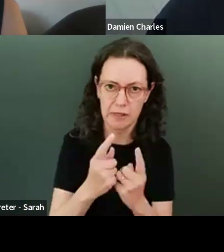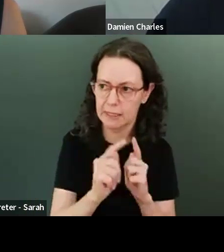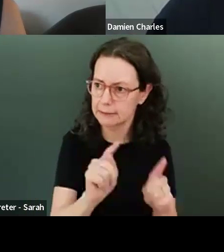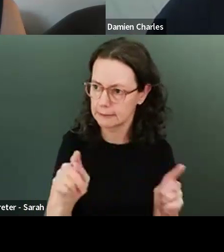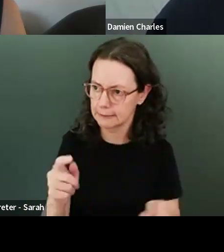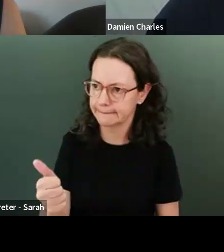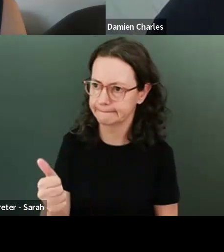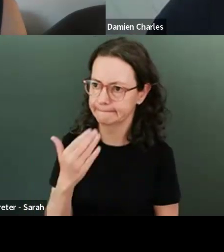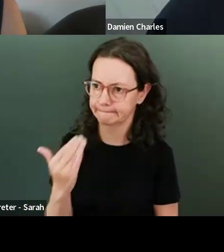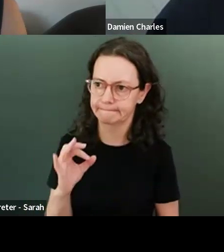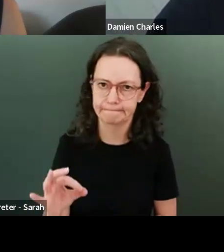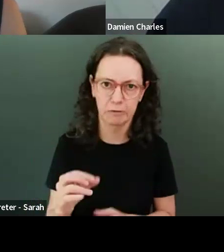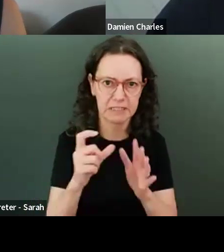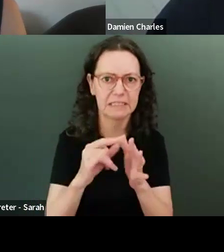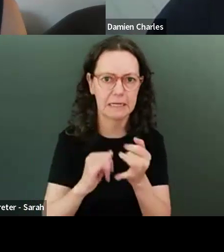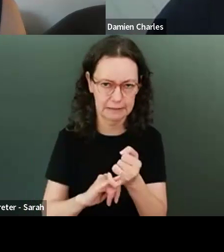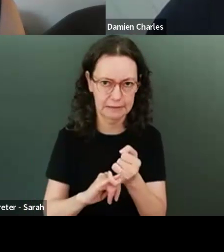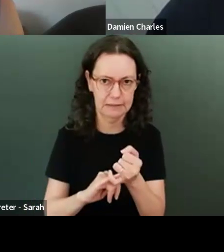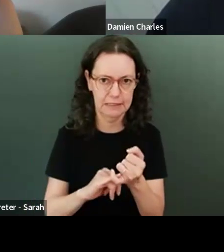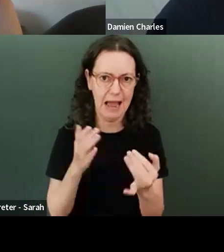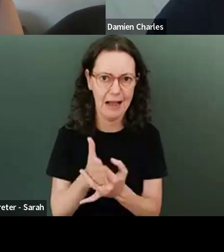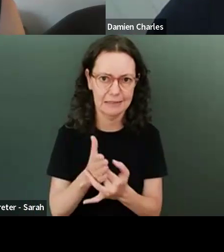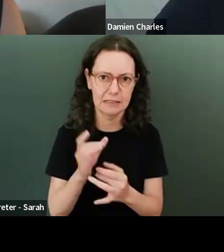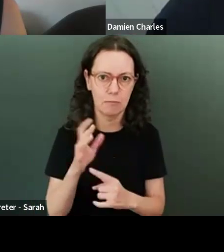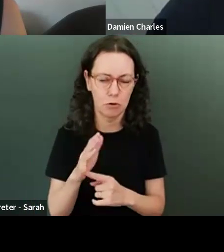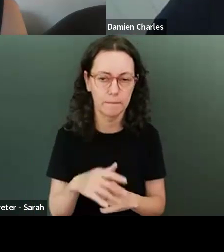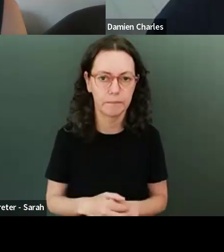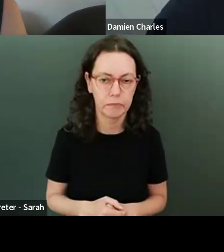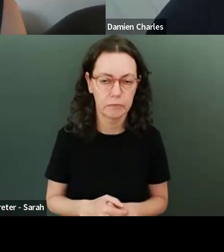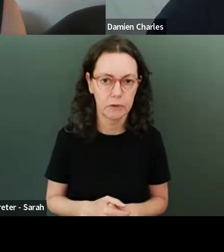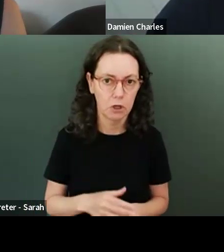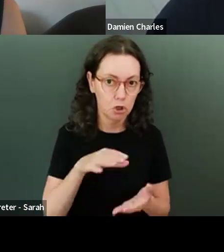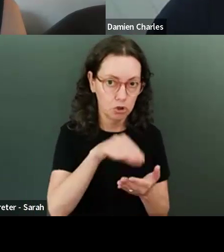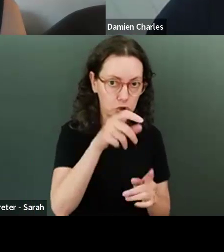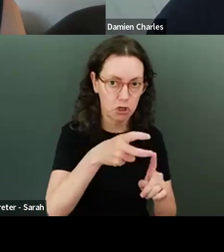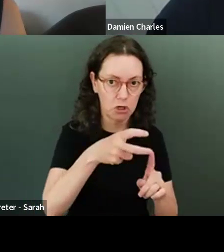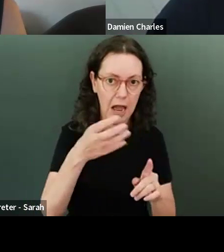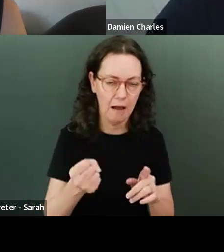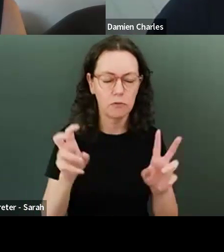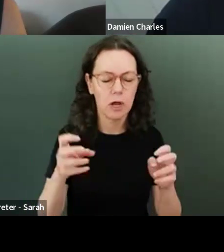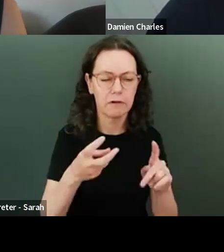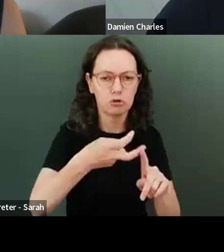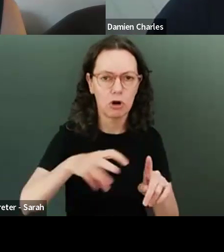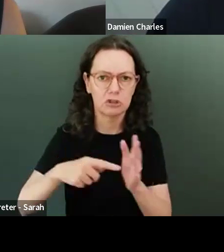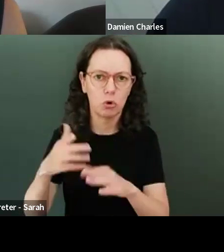people often need and I also know that Transition to Work is another program